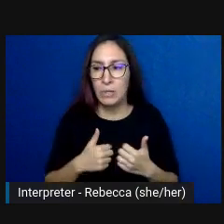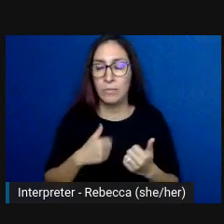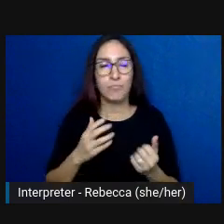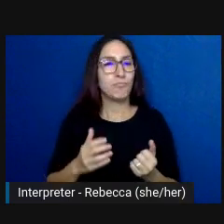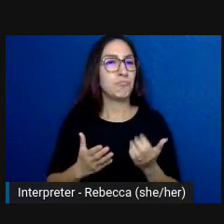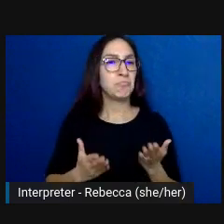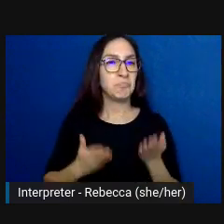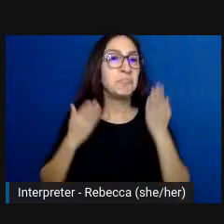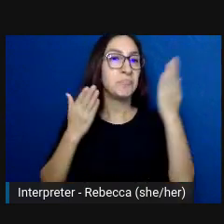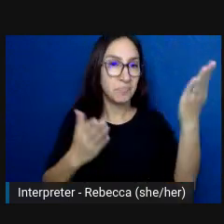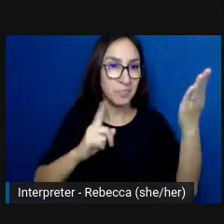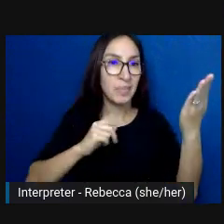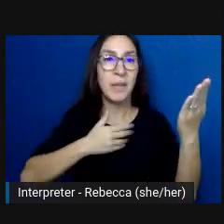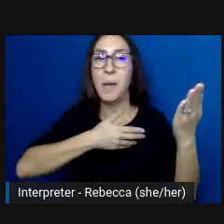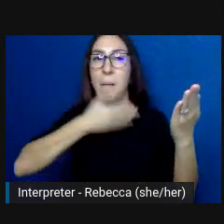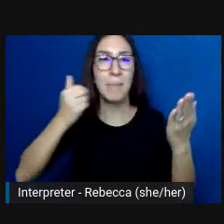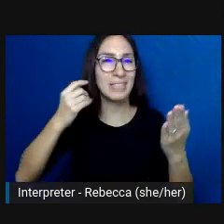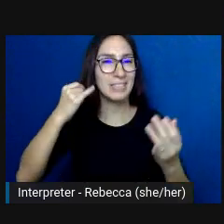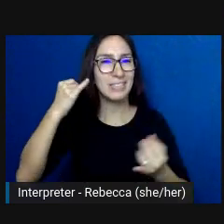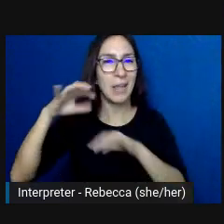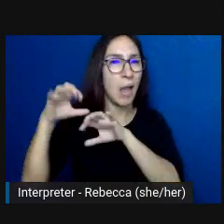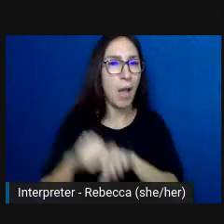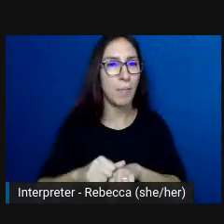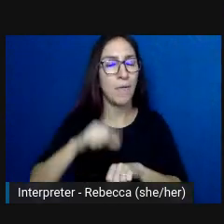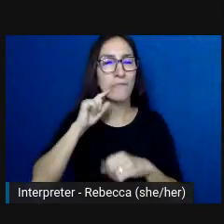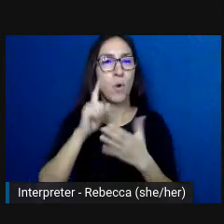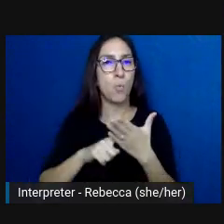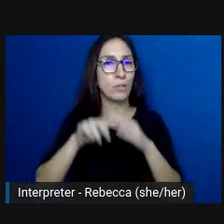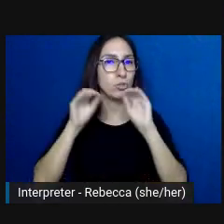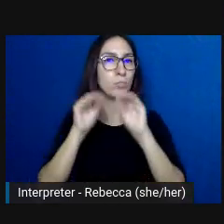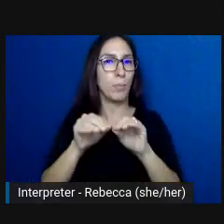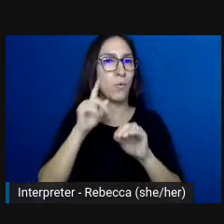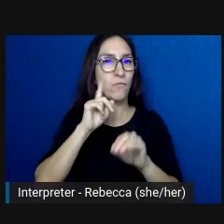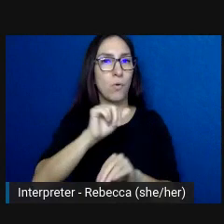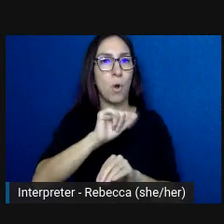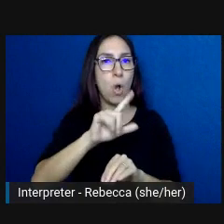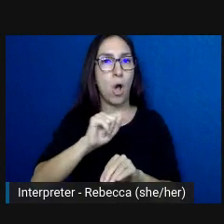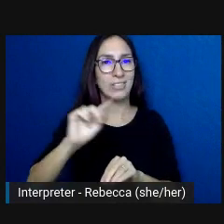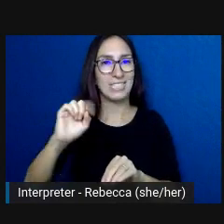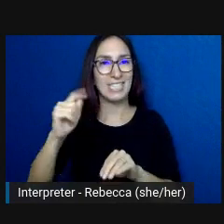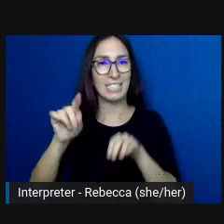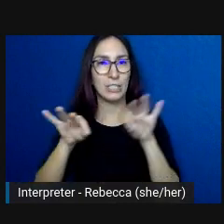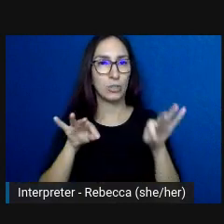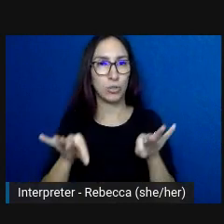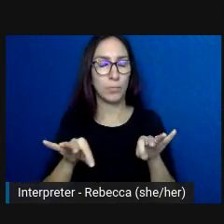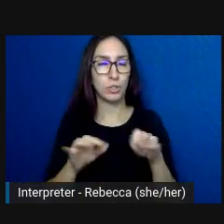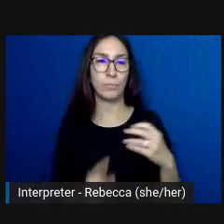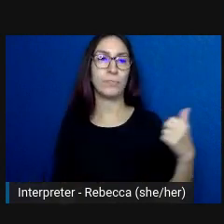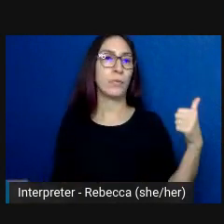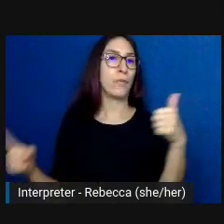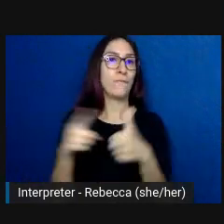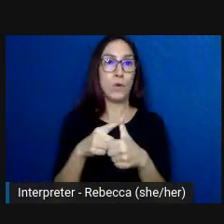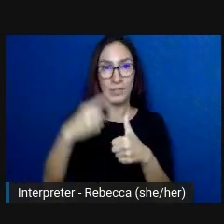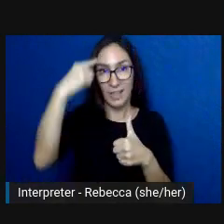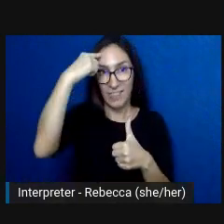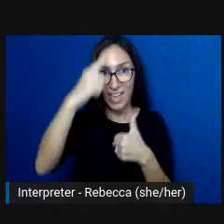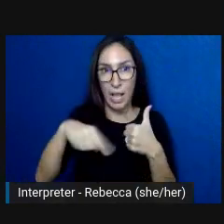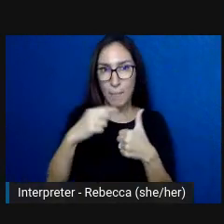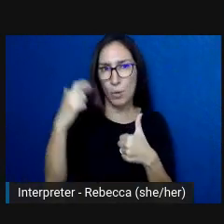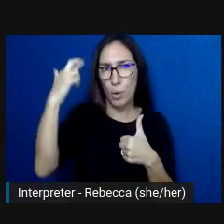for your alt text description. Number one, think about the purpose of your image. Why are you using it.